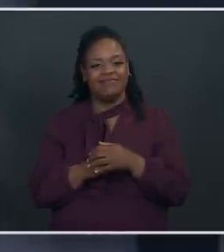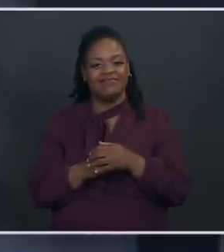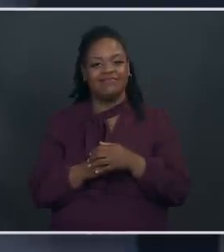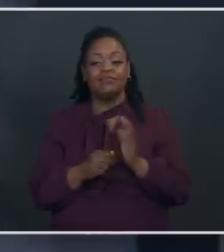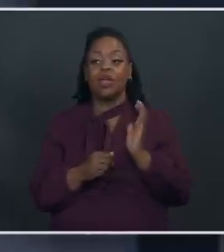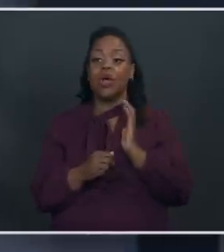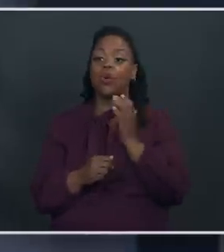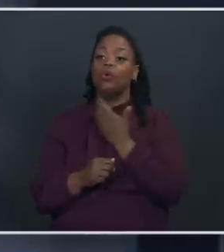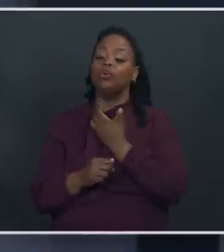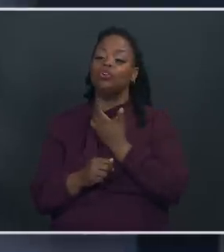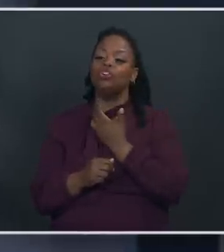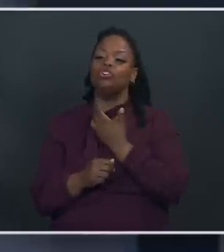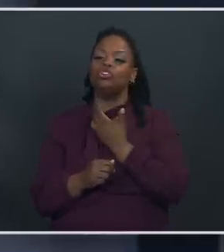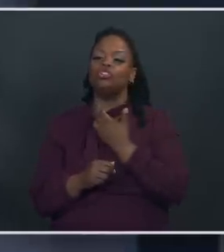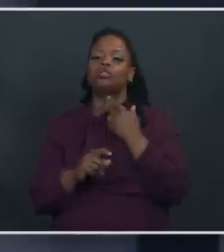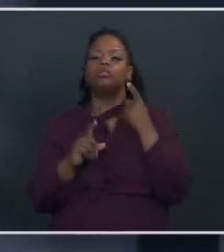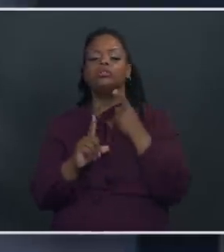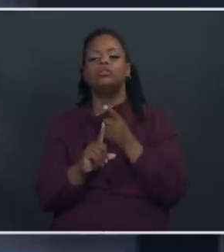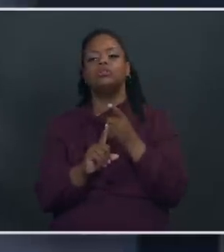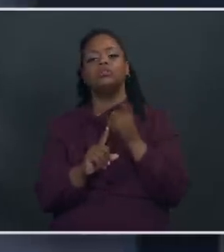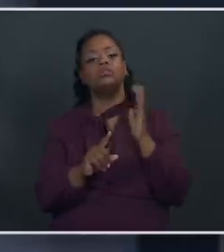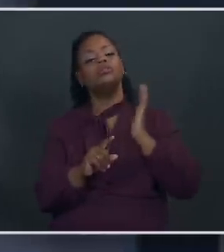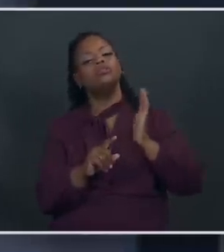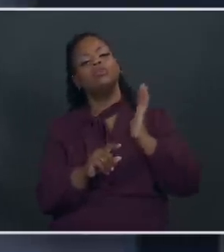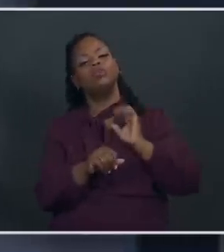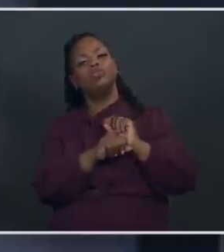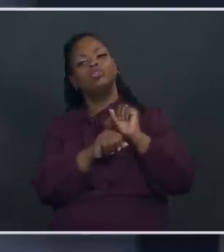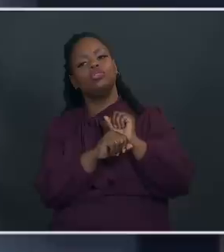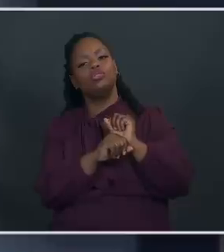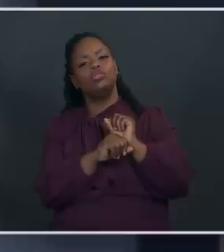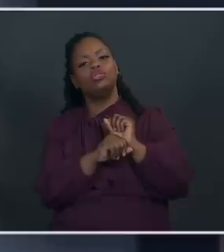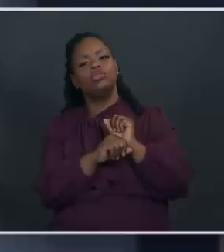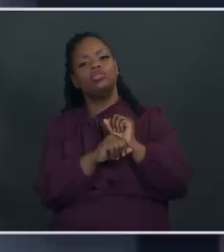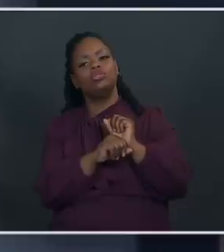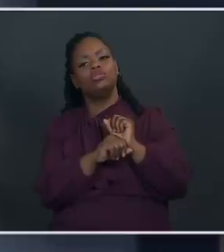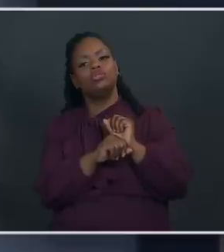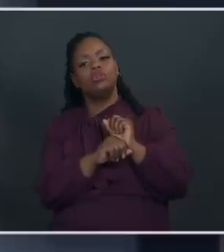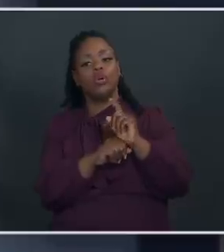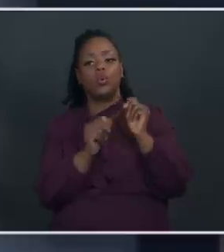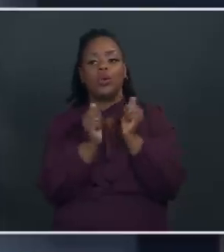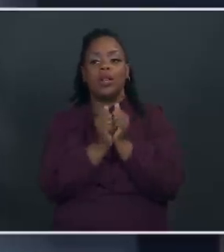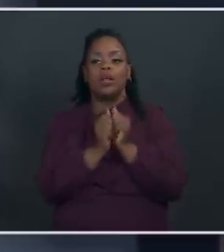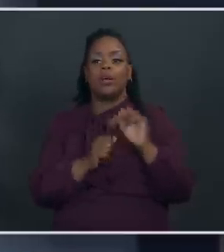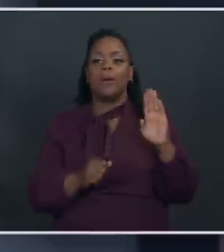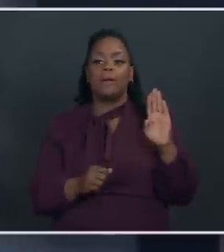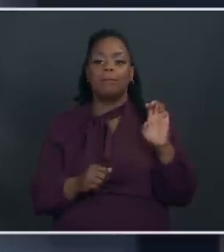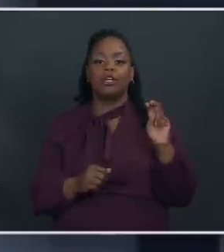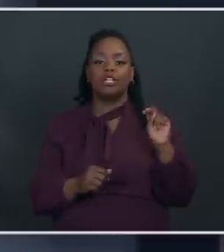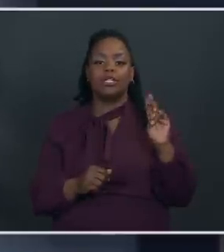folks together around the Biden climate plan.